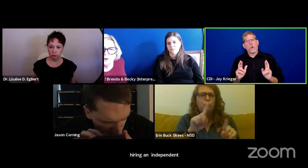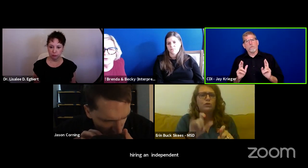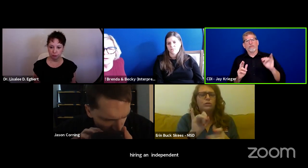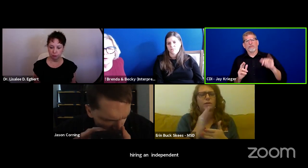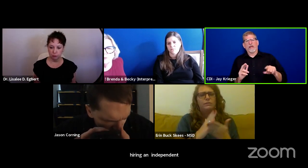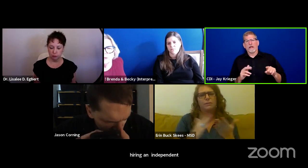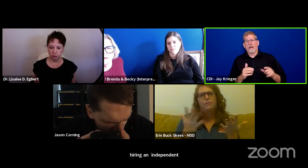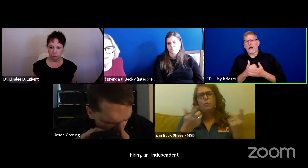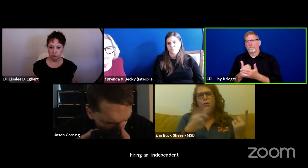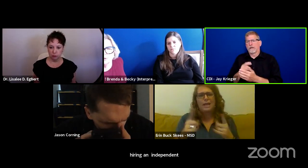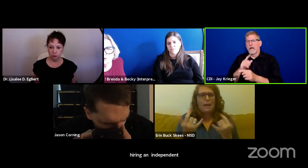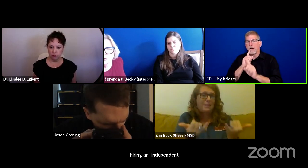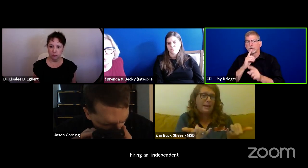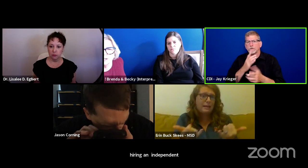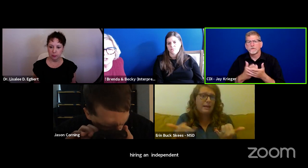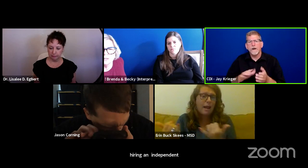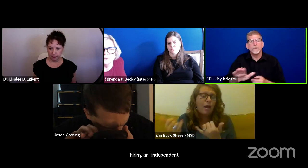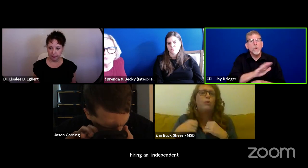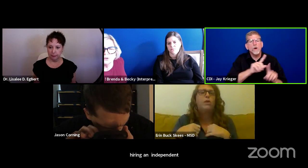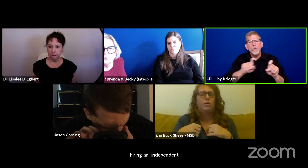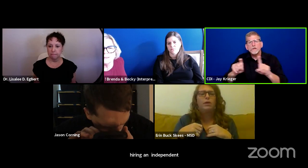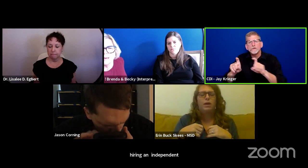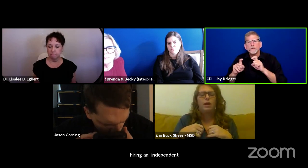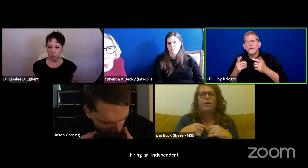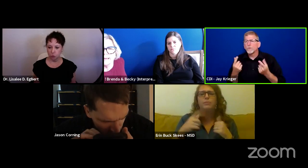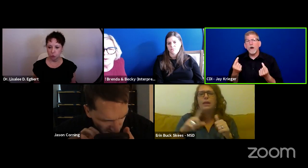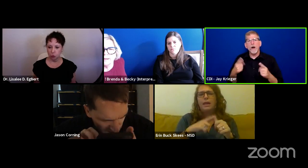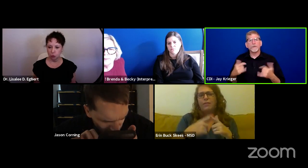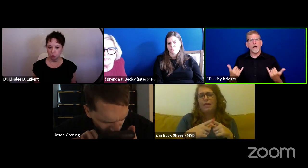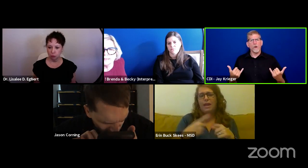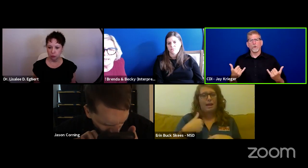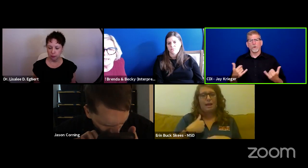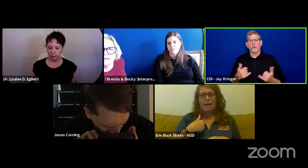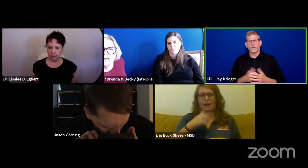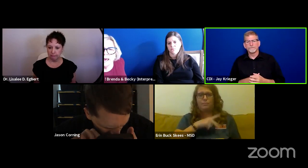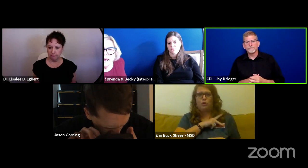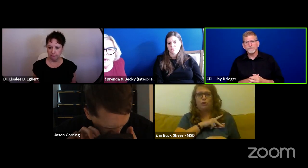program. Hopefully that answers your questions as to what's happening now at MSD.